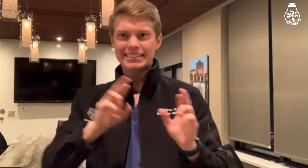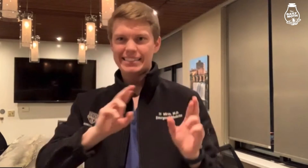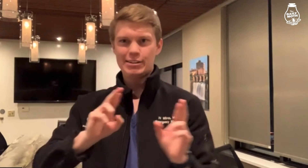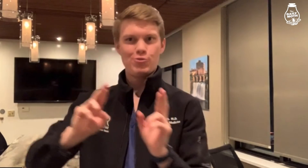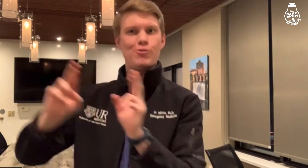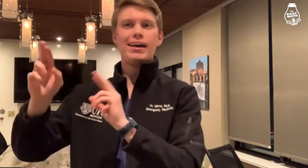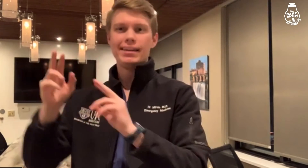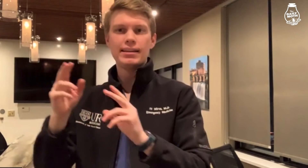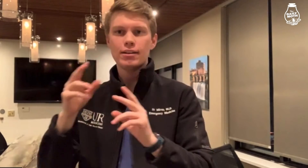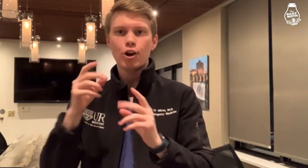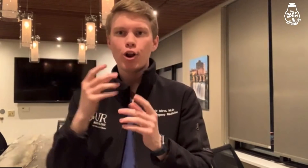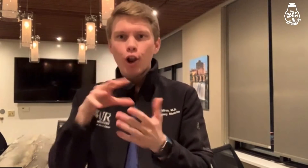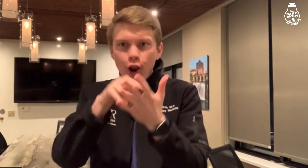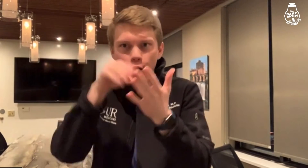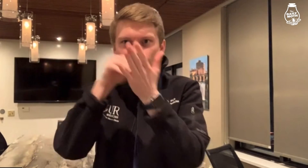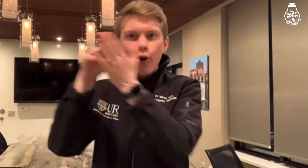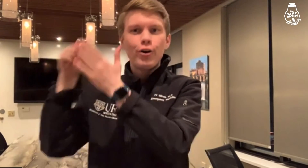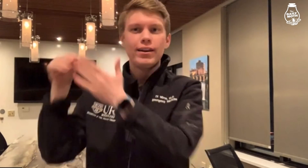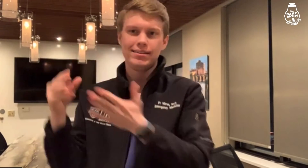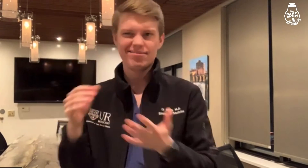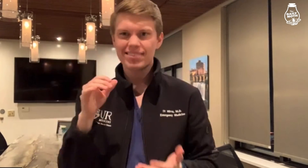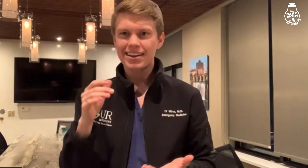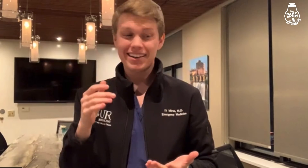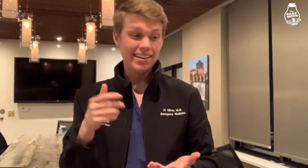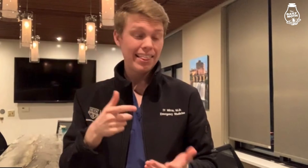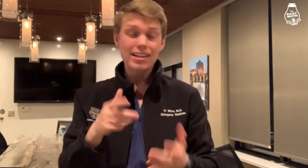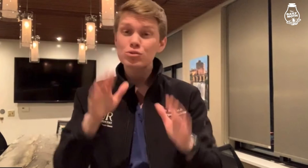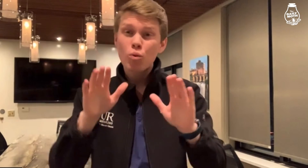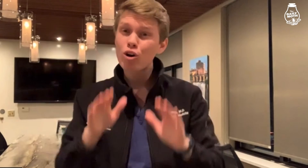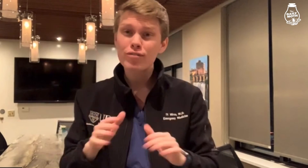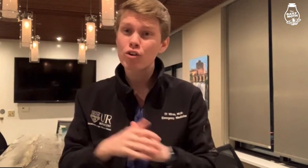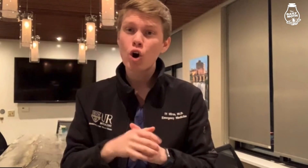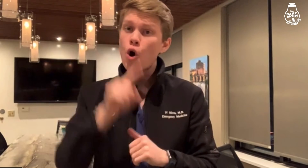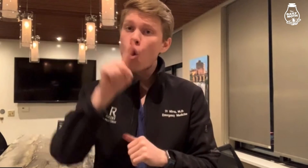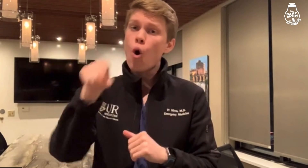It's getting ready and learning. This is wonderful.